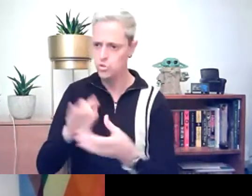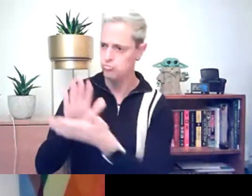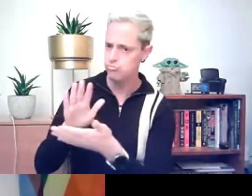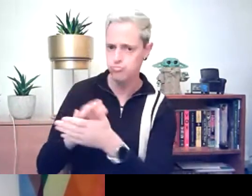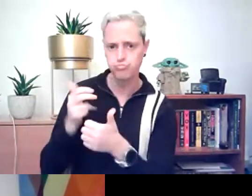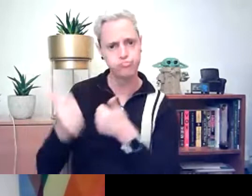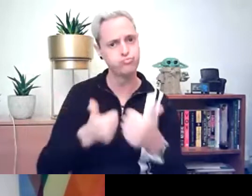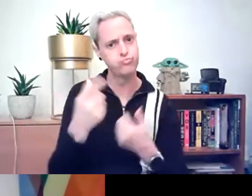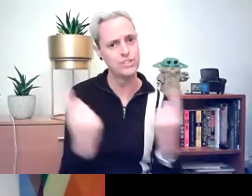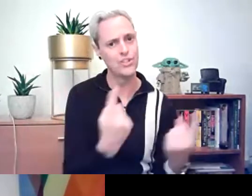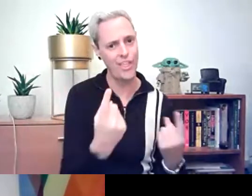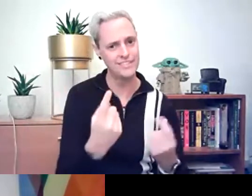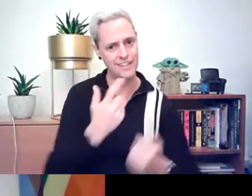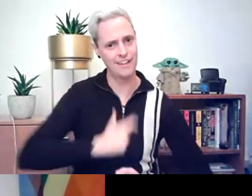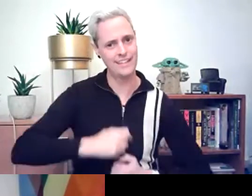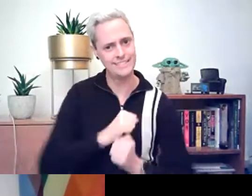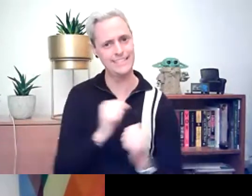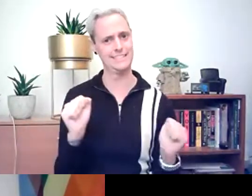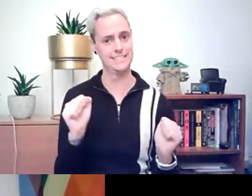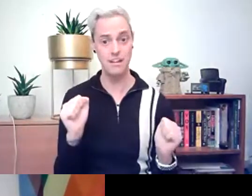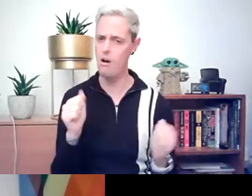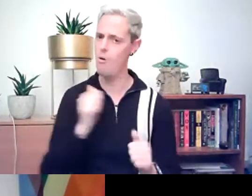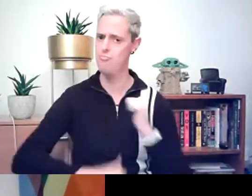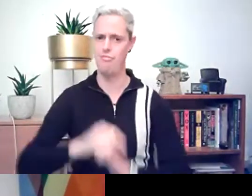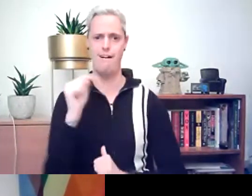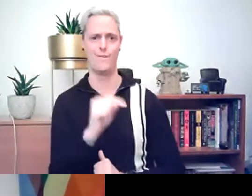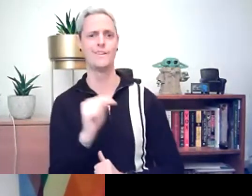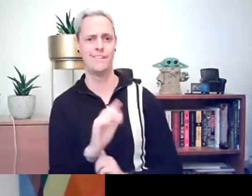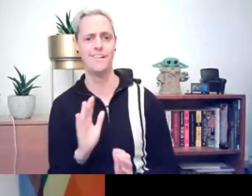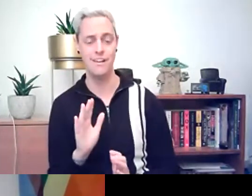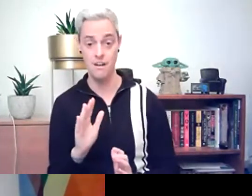18:16:21 Maybe initially it might just be outdoors through, through campaign there's